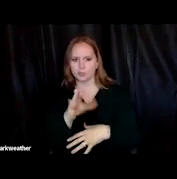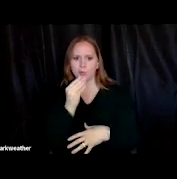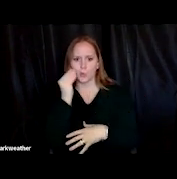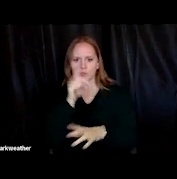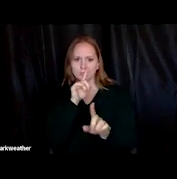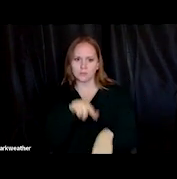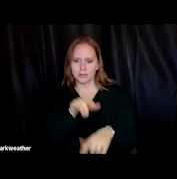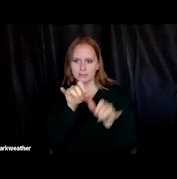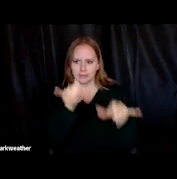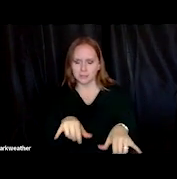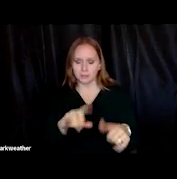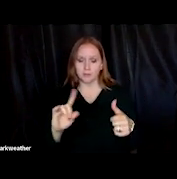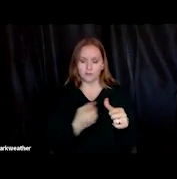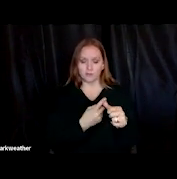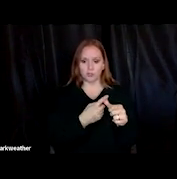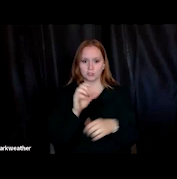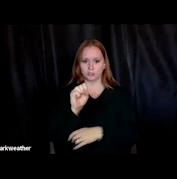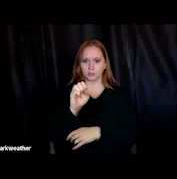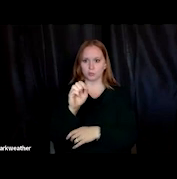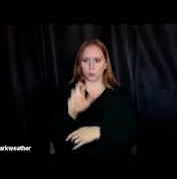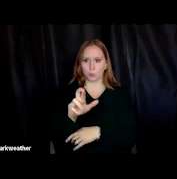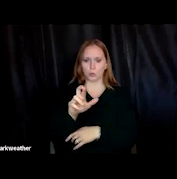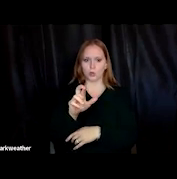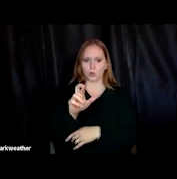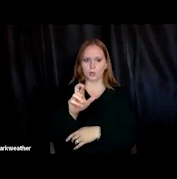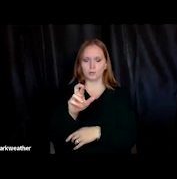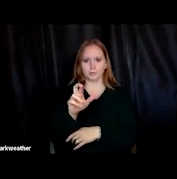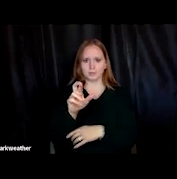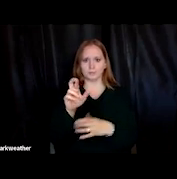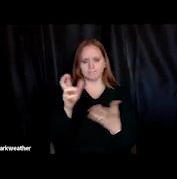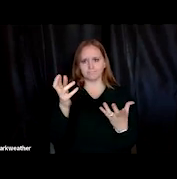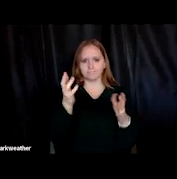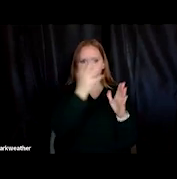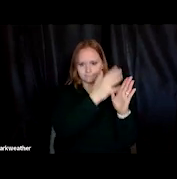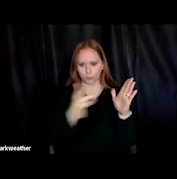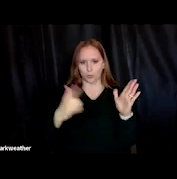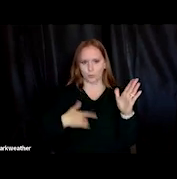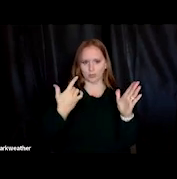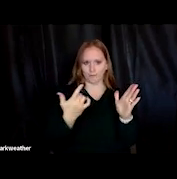First and foremost, SOAR works across the lifespan. So there's training for, you know,